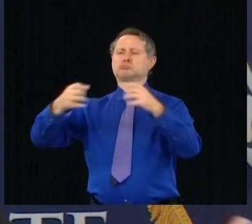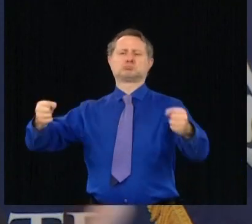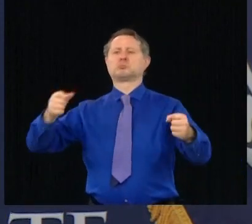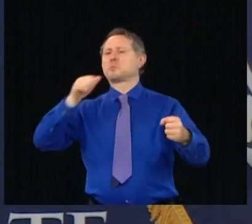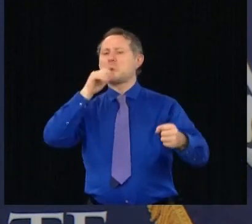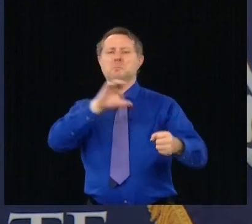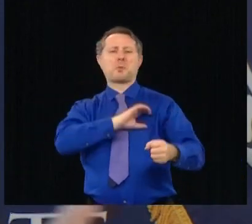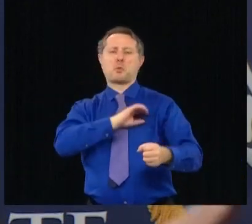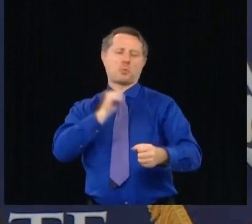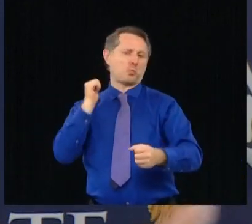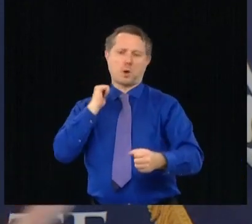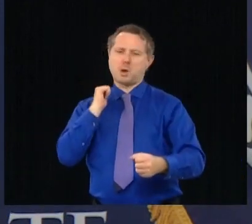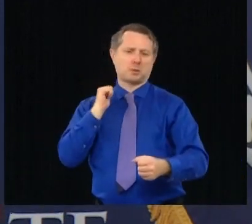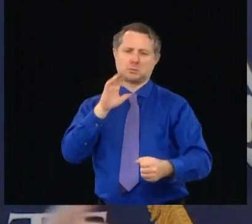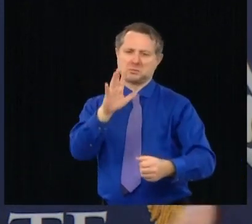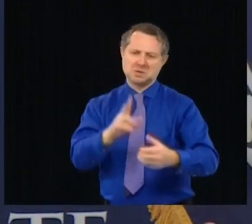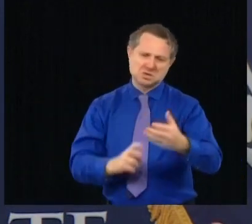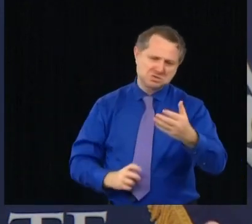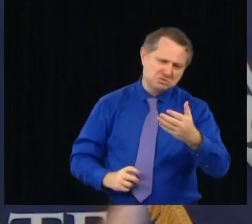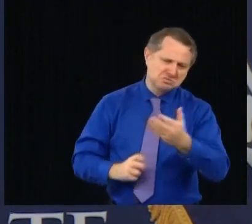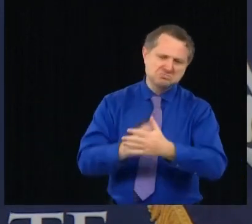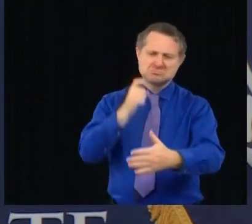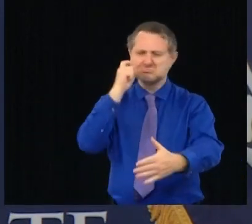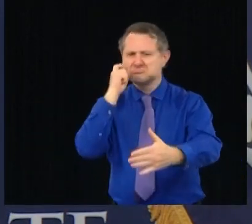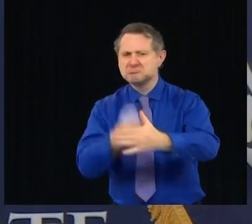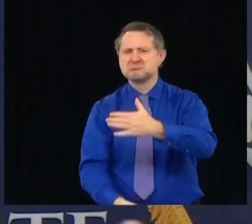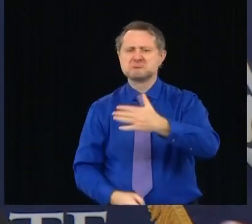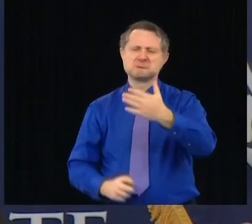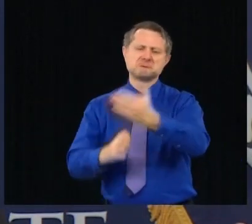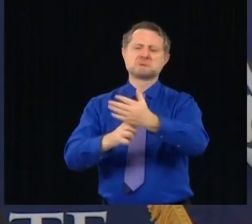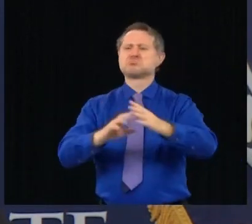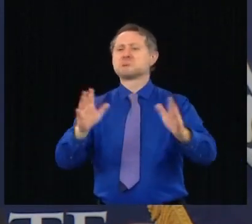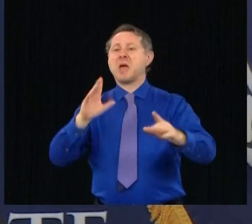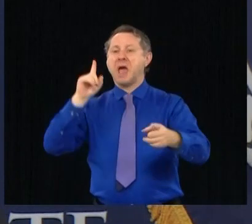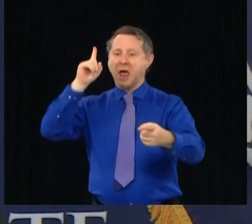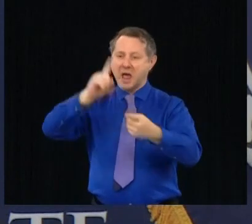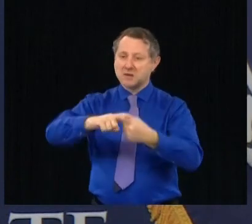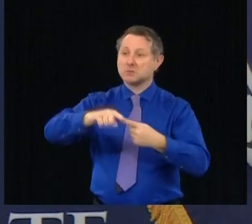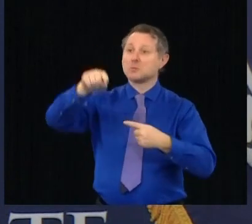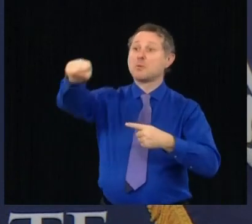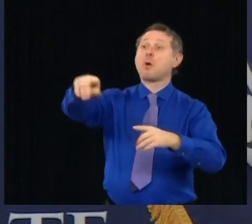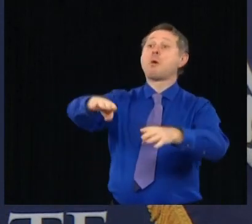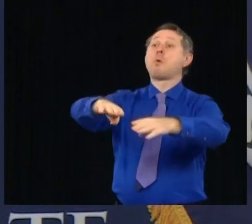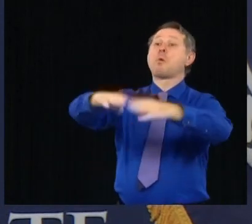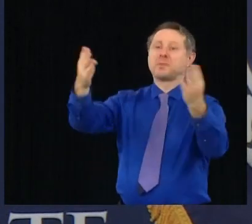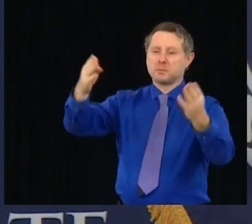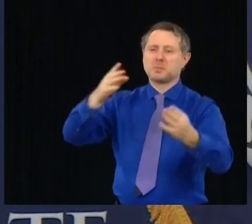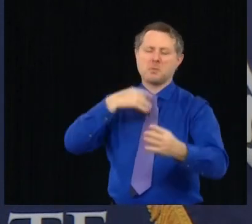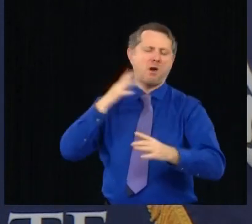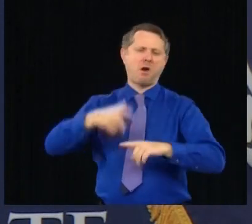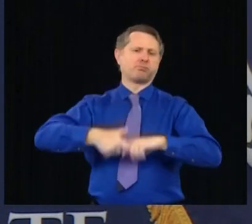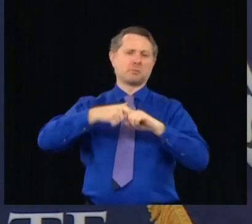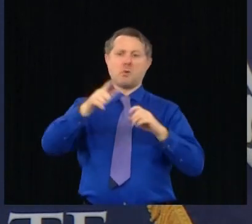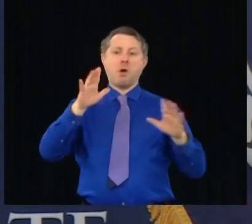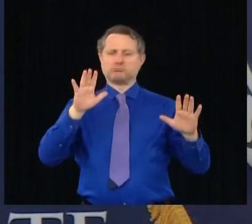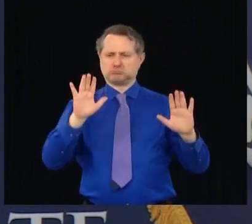THE DMV, NO ONE IS GOING TO